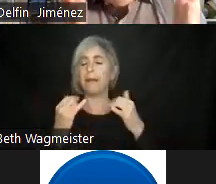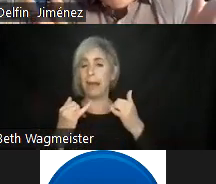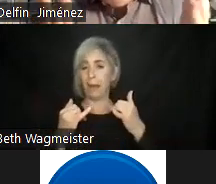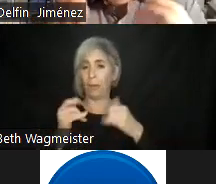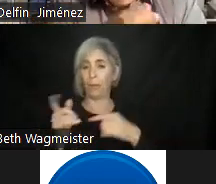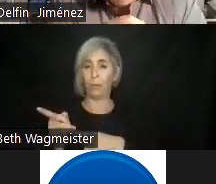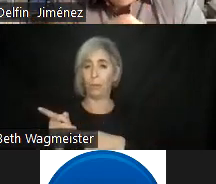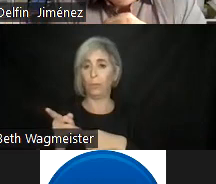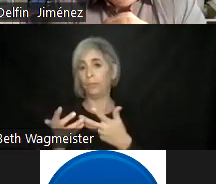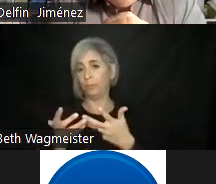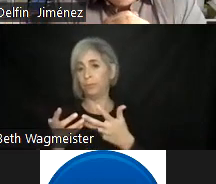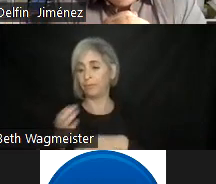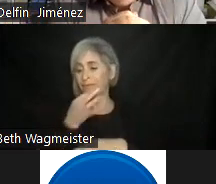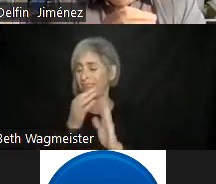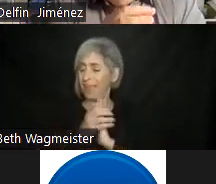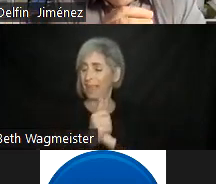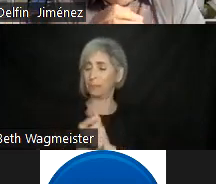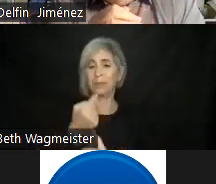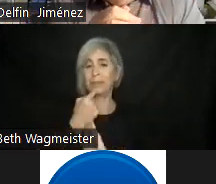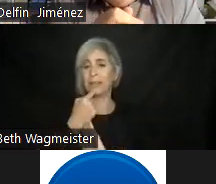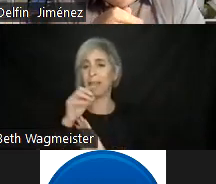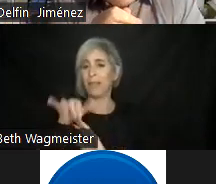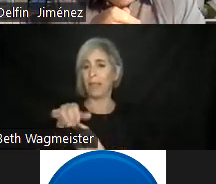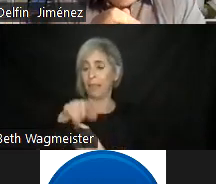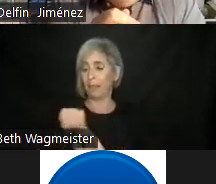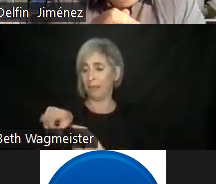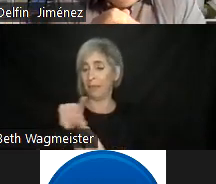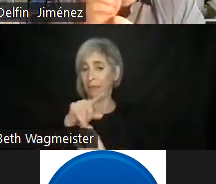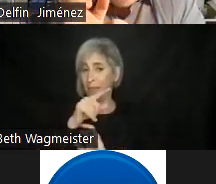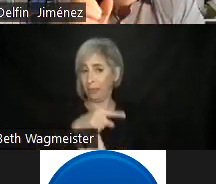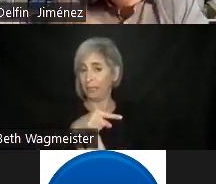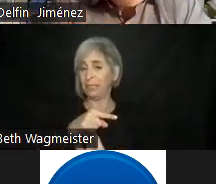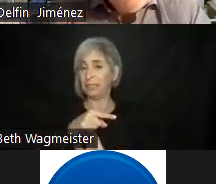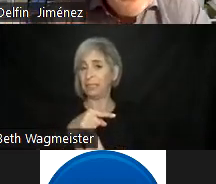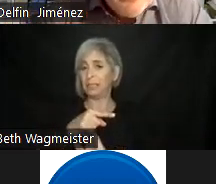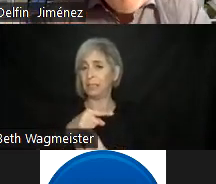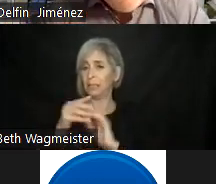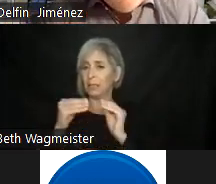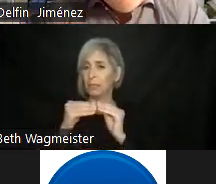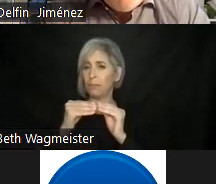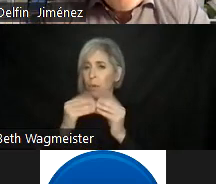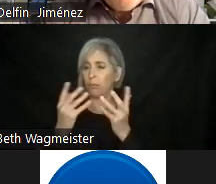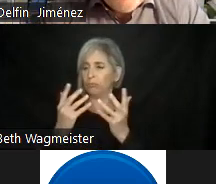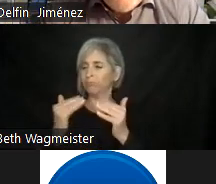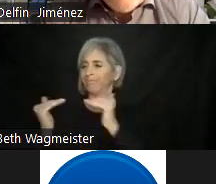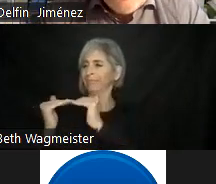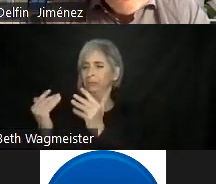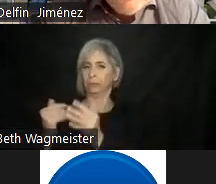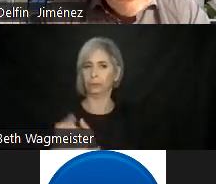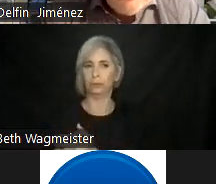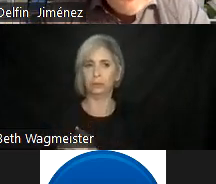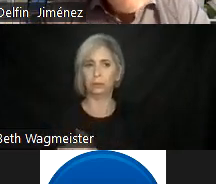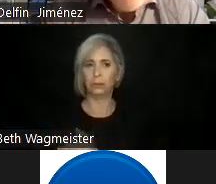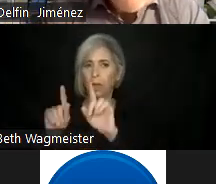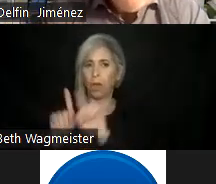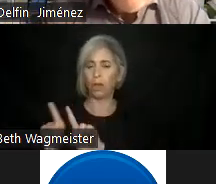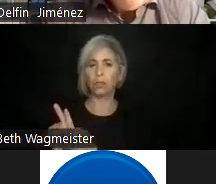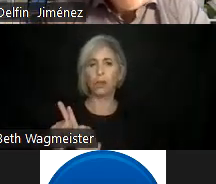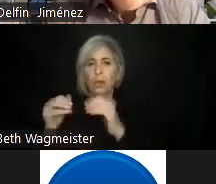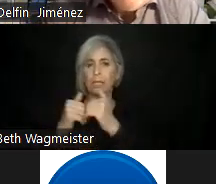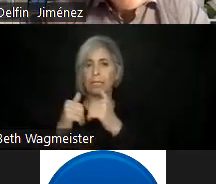well, experts say that this is that this is more accurate. Also there are separate tables for